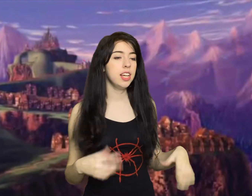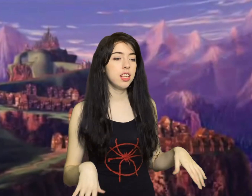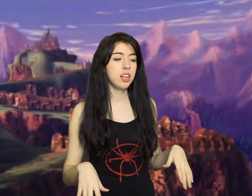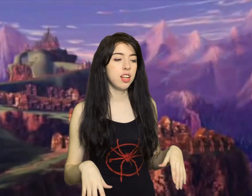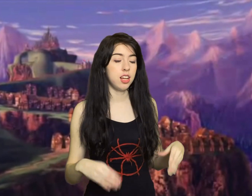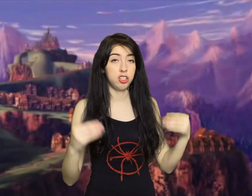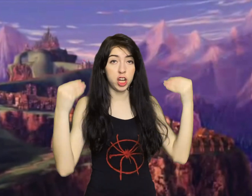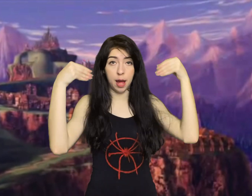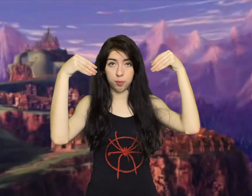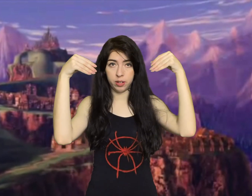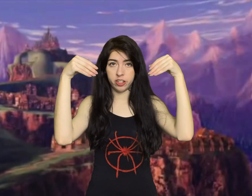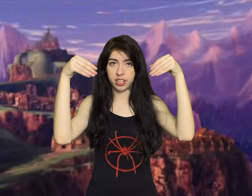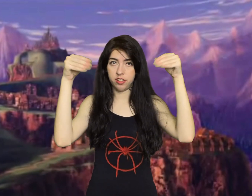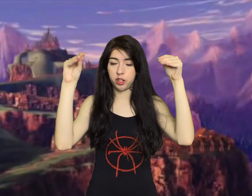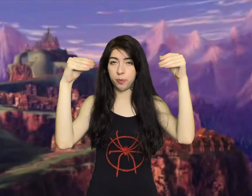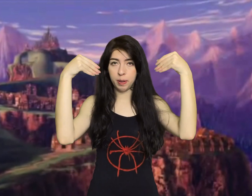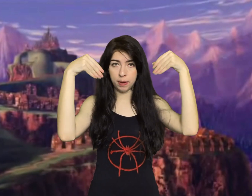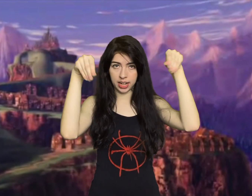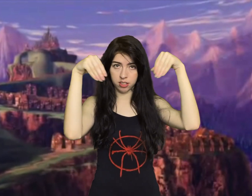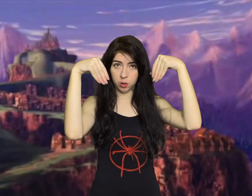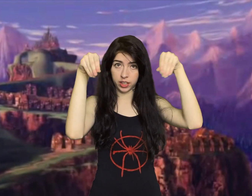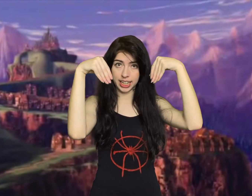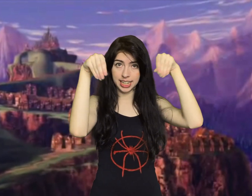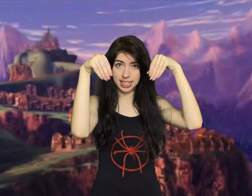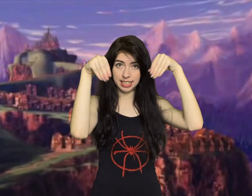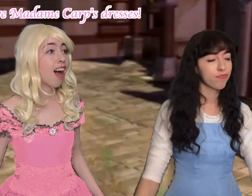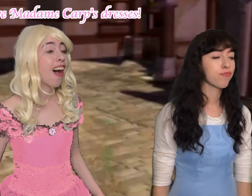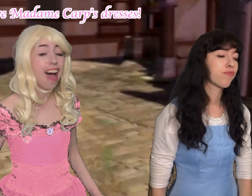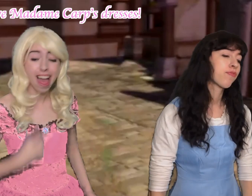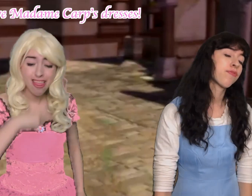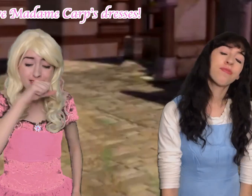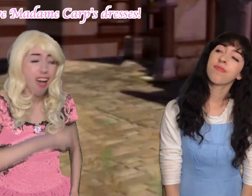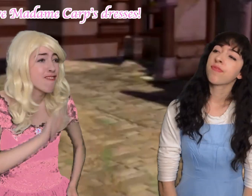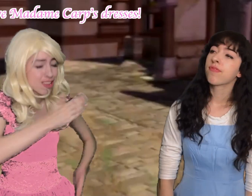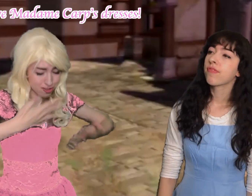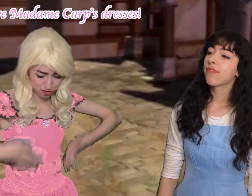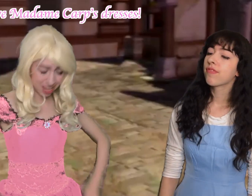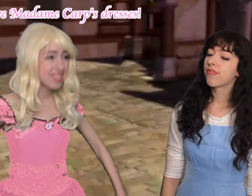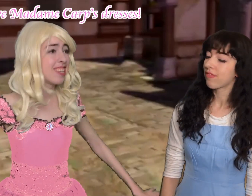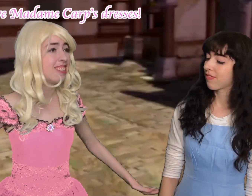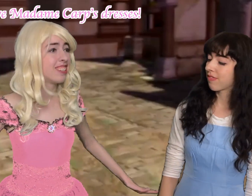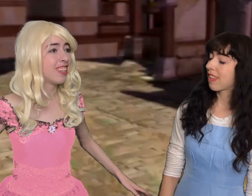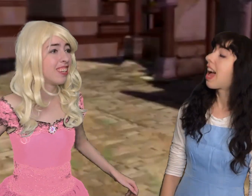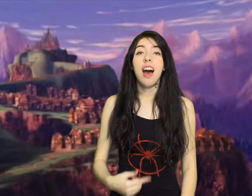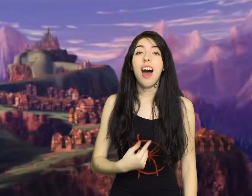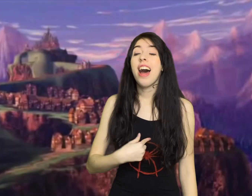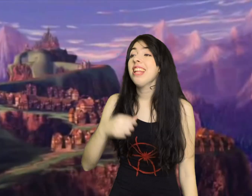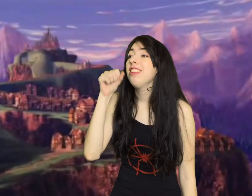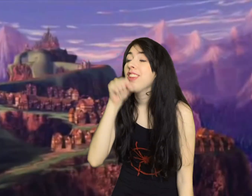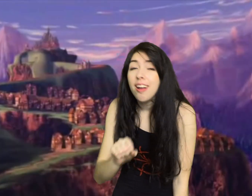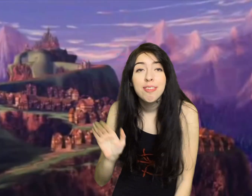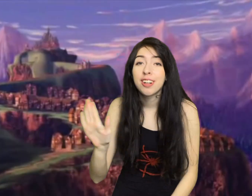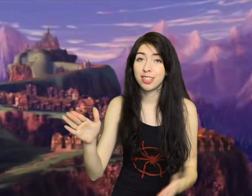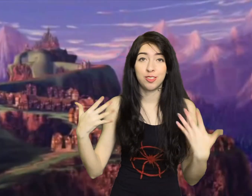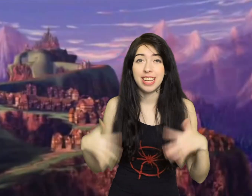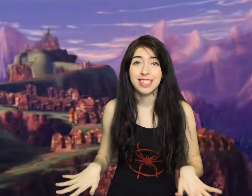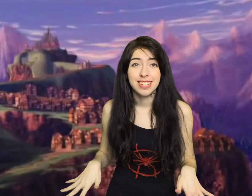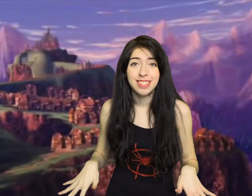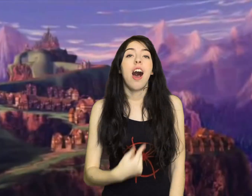and then uh SHOP which is two meep hands going like this i love madame carp's dresses I LOVE HER DRESSES